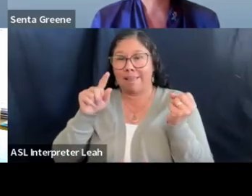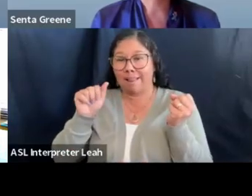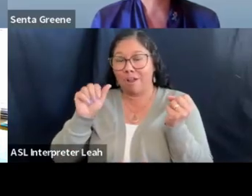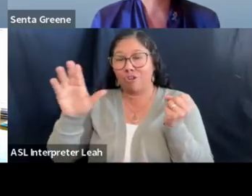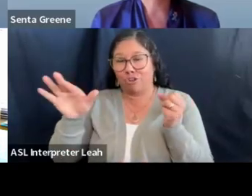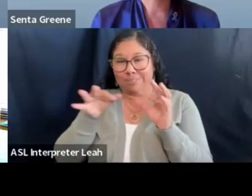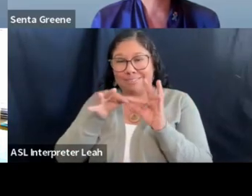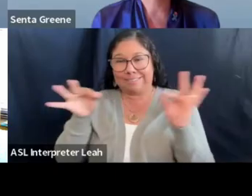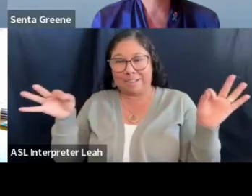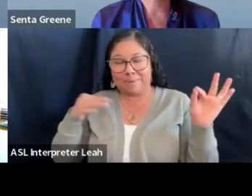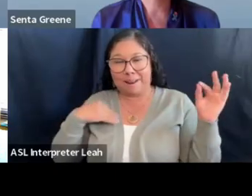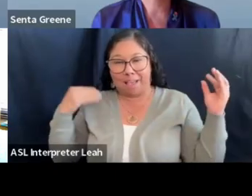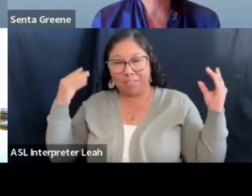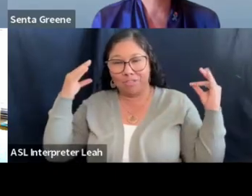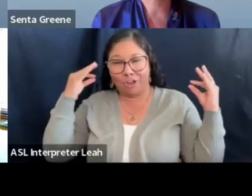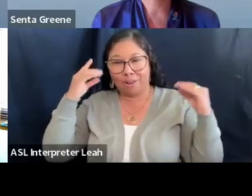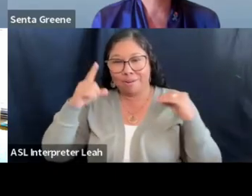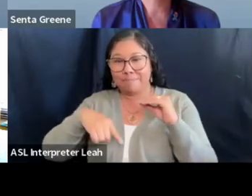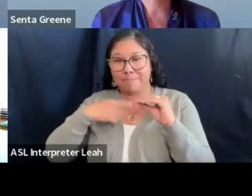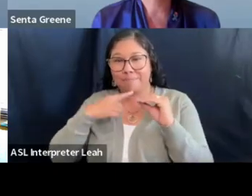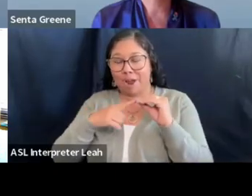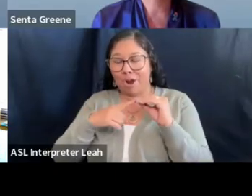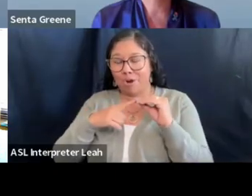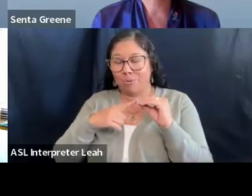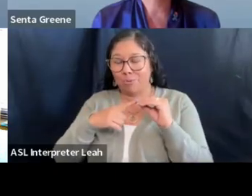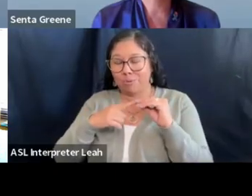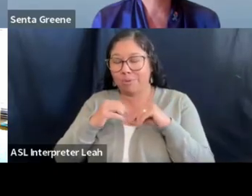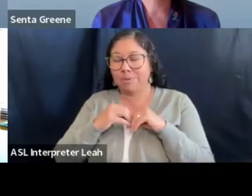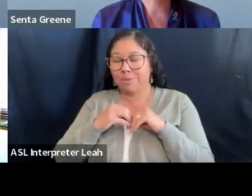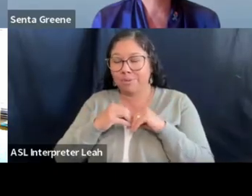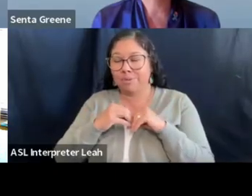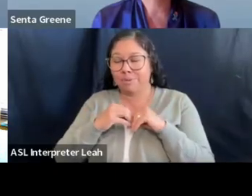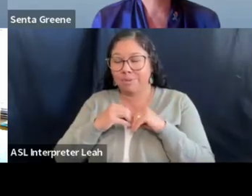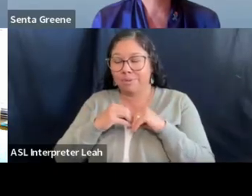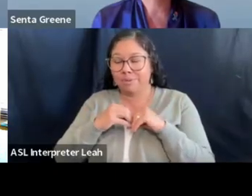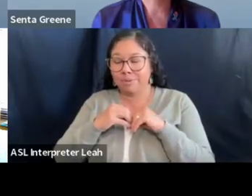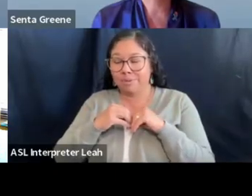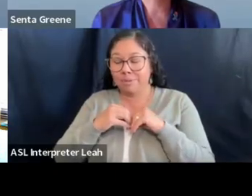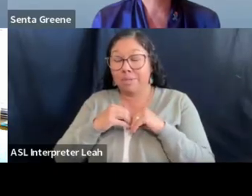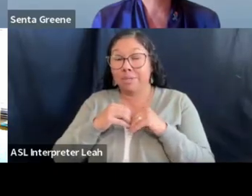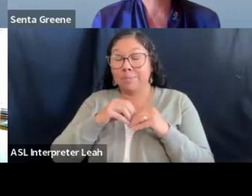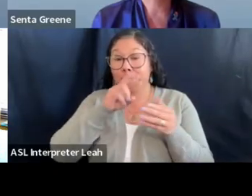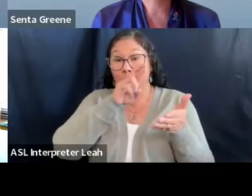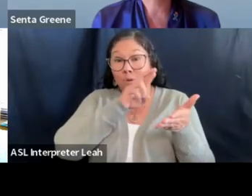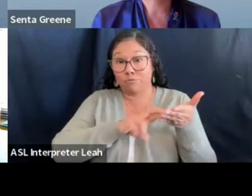this and I I you know there's there's research that says you know if at least one person in